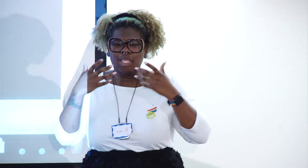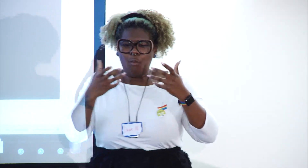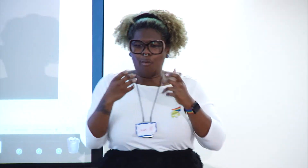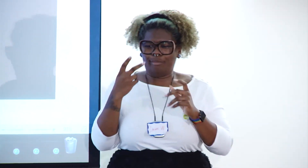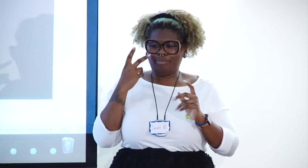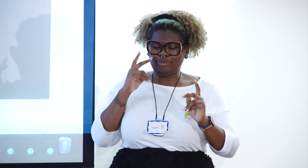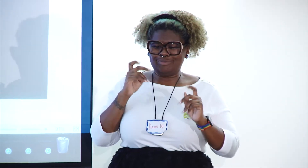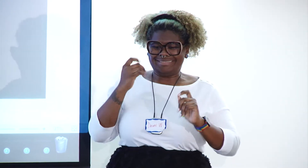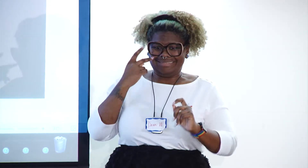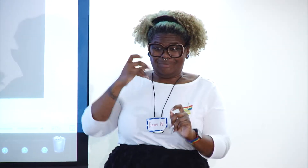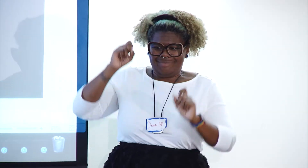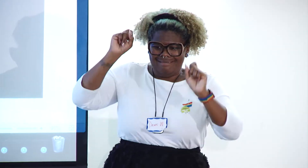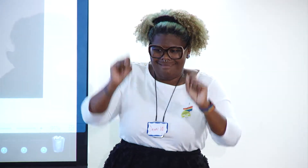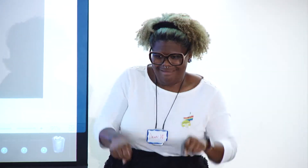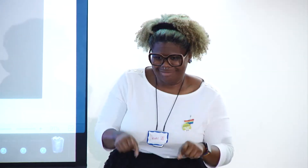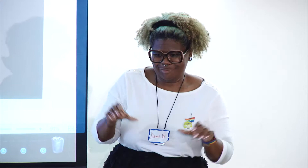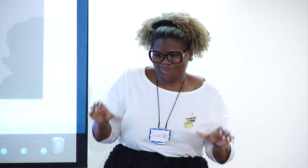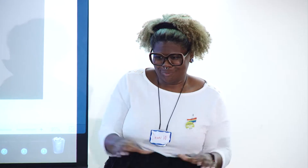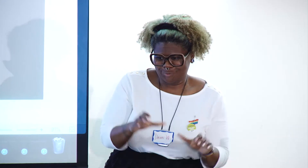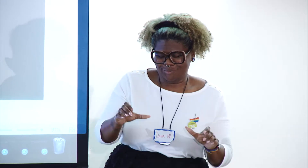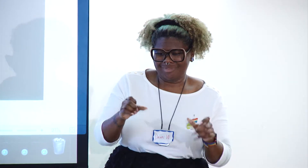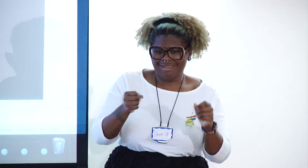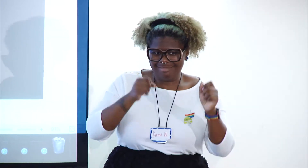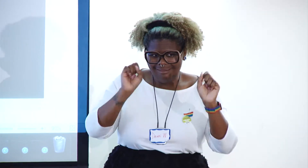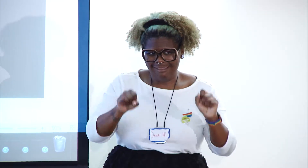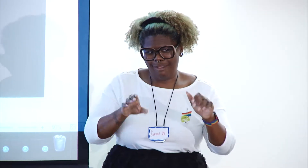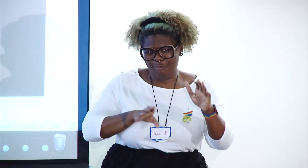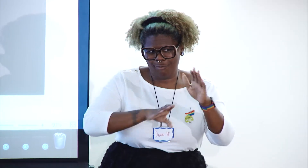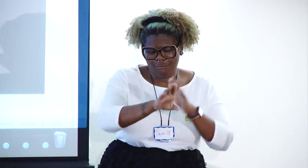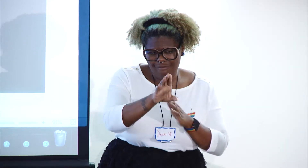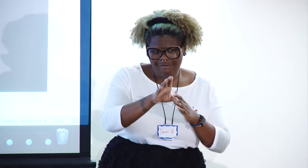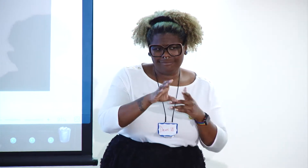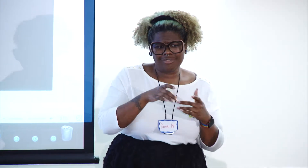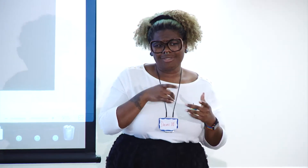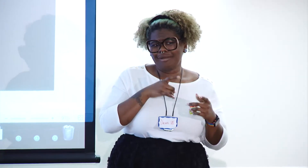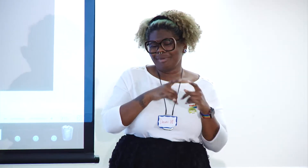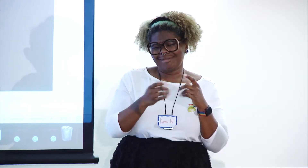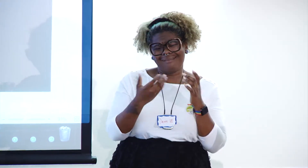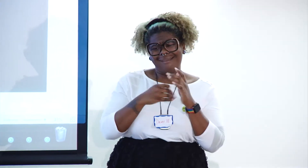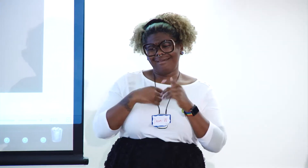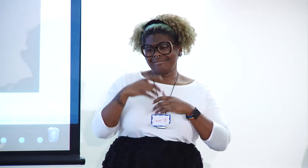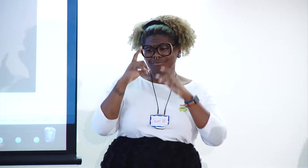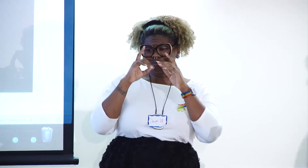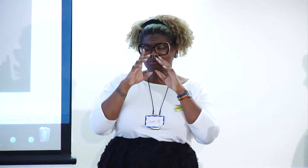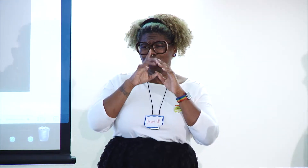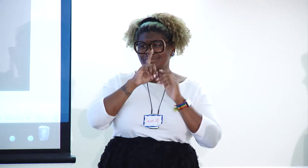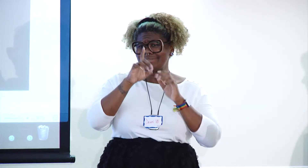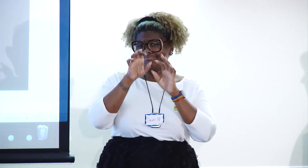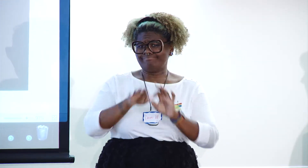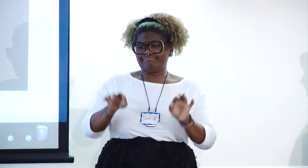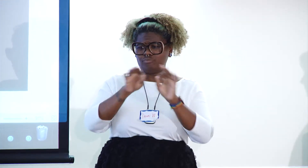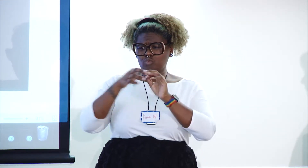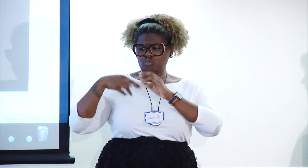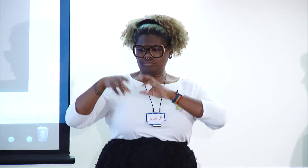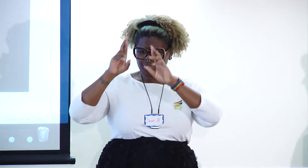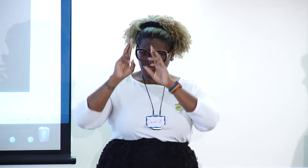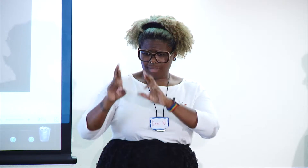Oftentimes, deaf people are not even given the opportunity to show that they can do something.